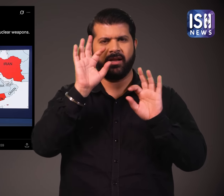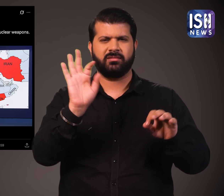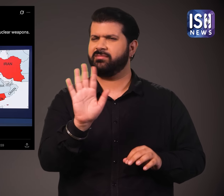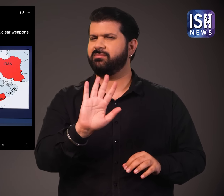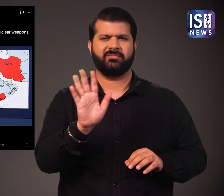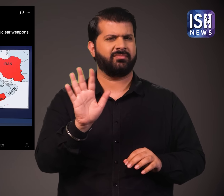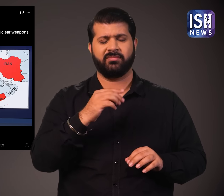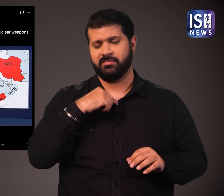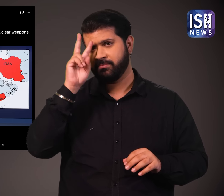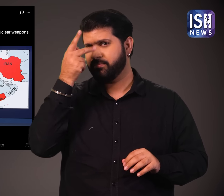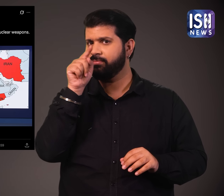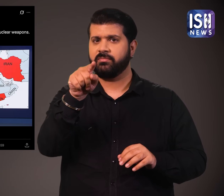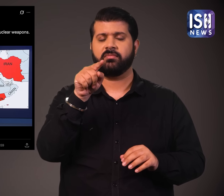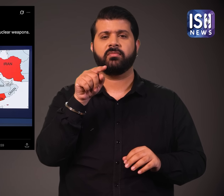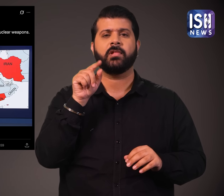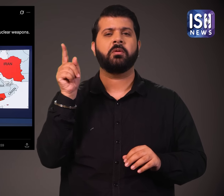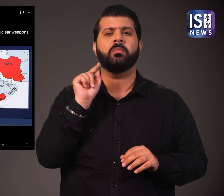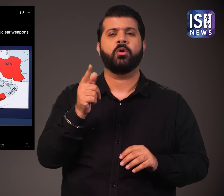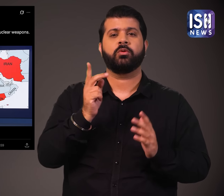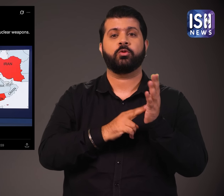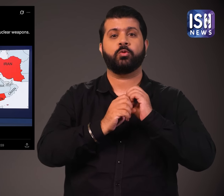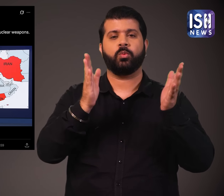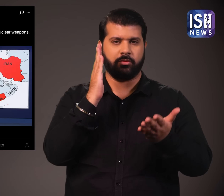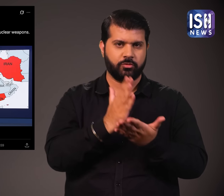There will be no peace for Iran unless it stops developing nuclear weapons.